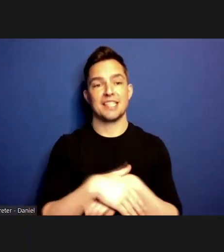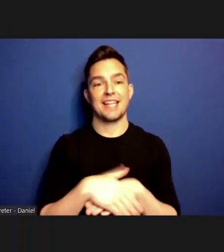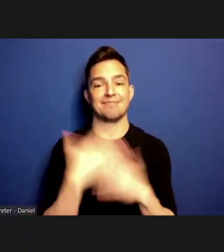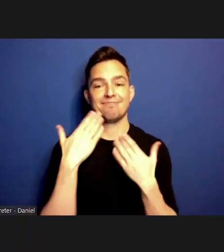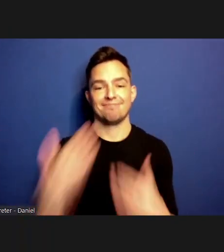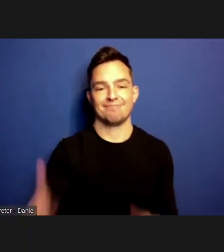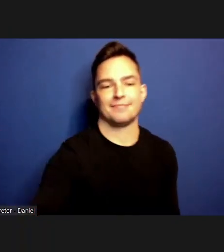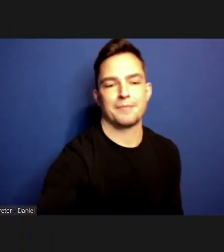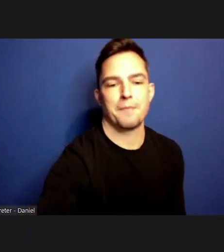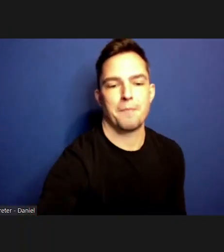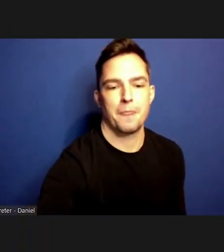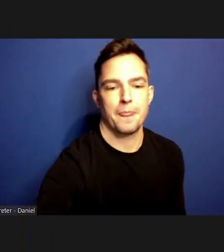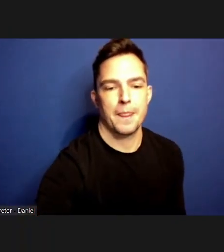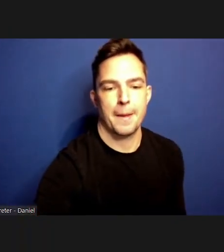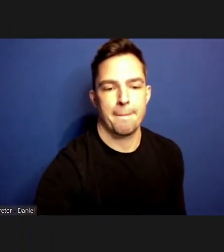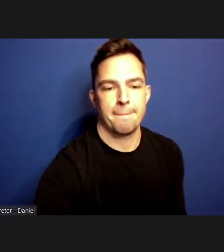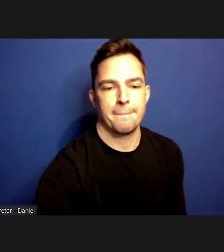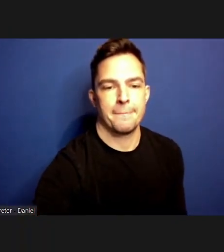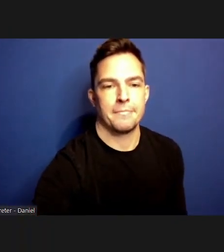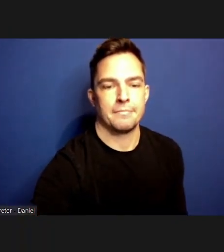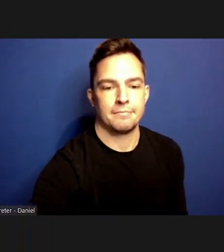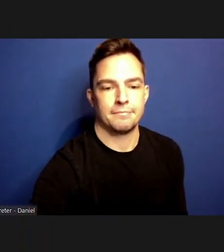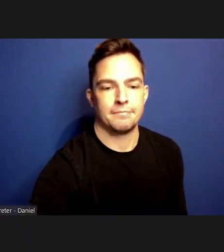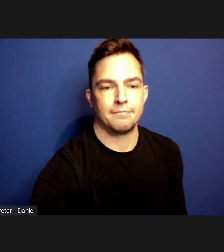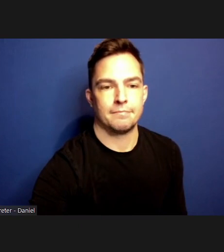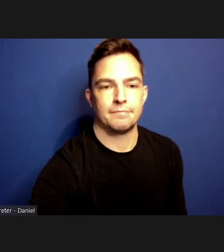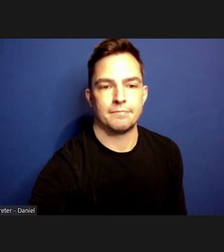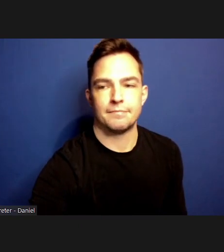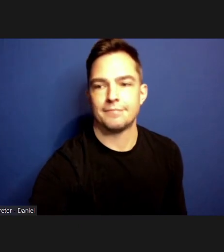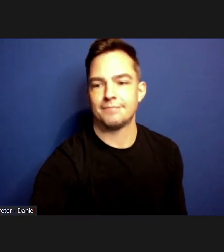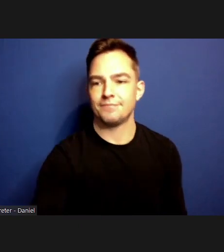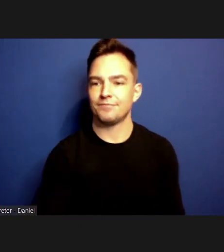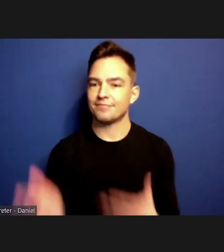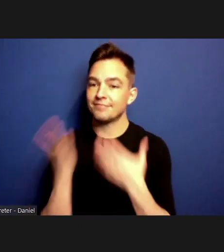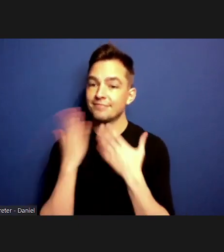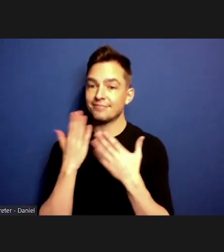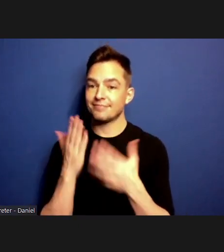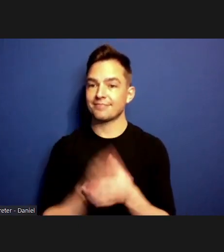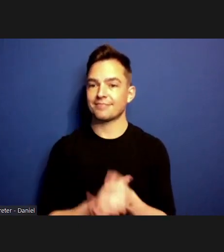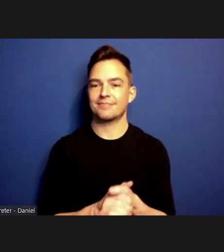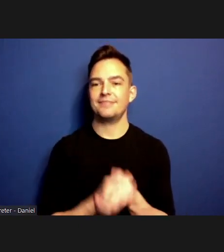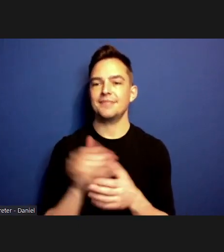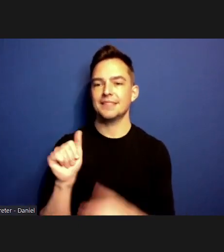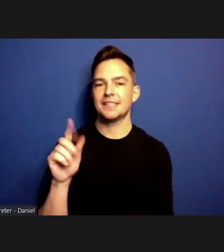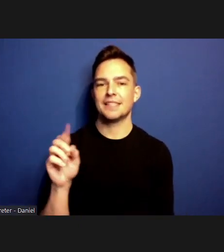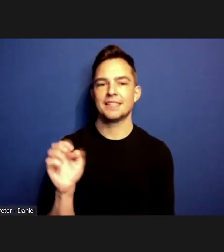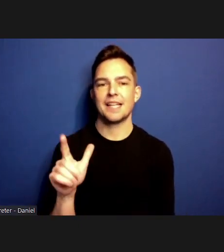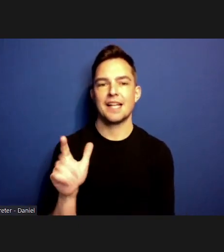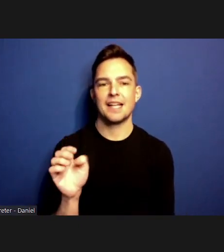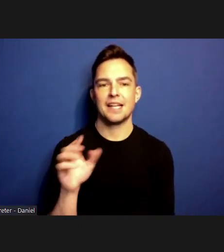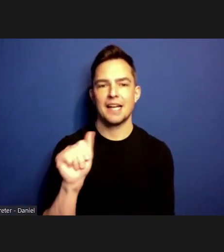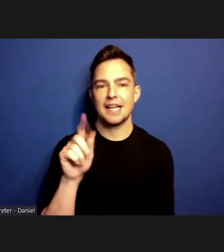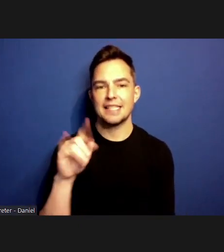Thank you, Idil for such a warm welcome. Luke,